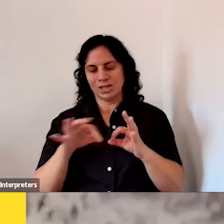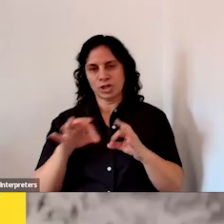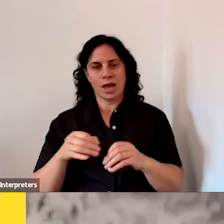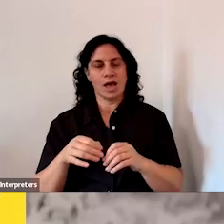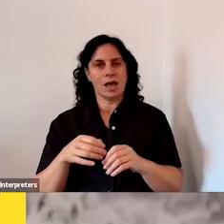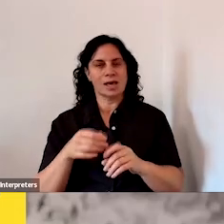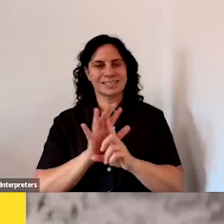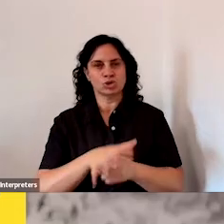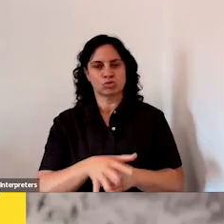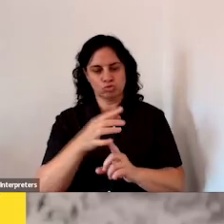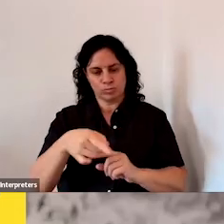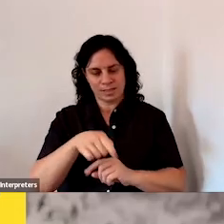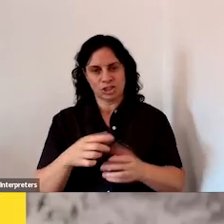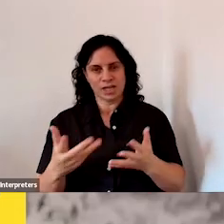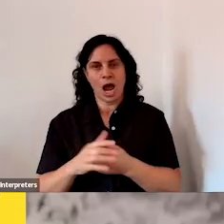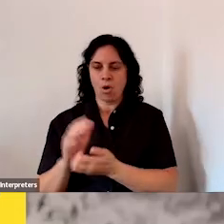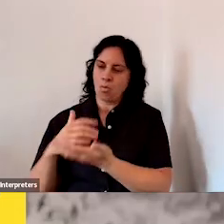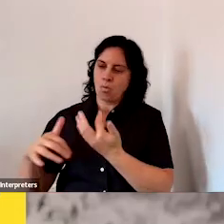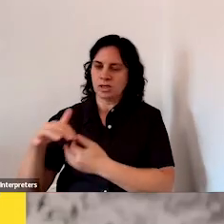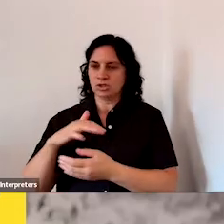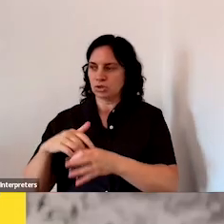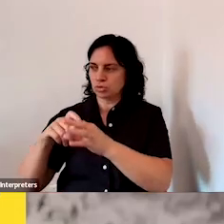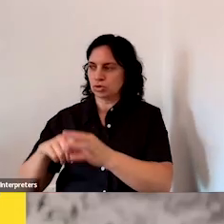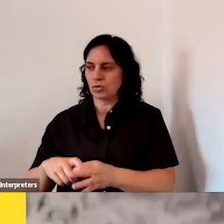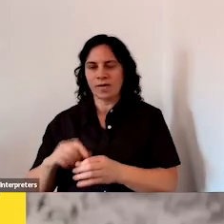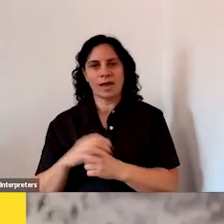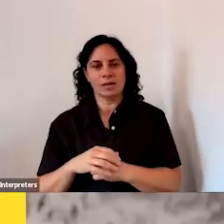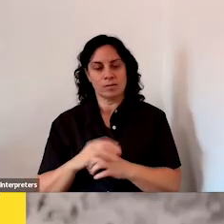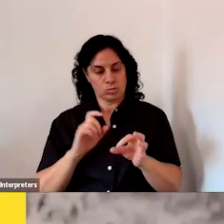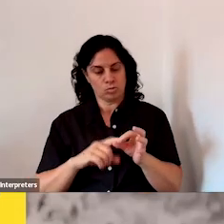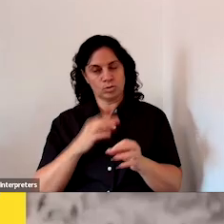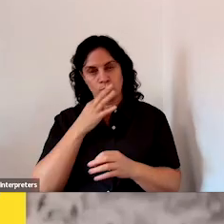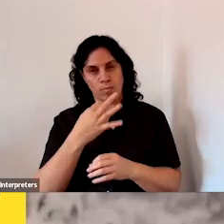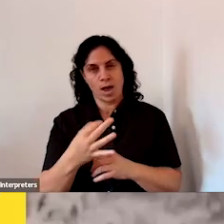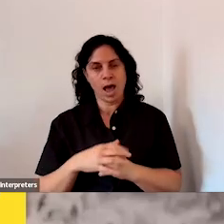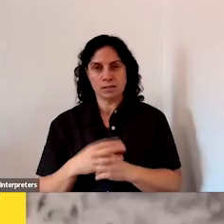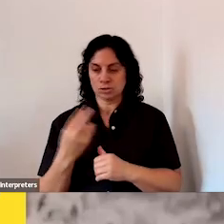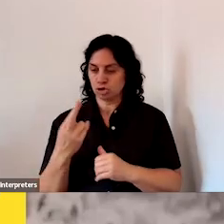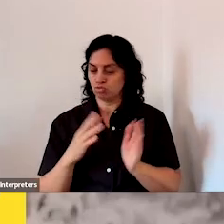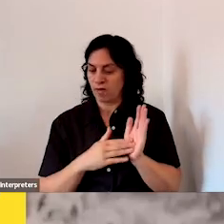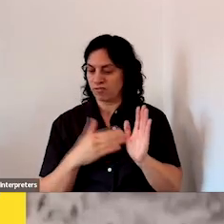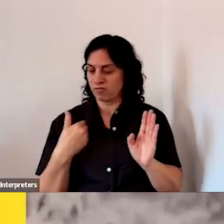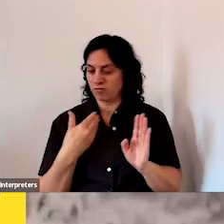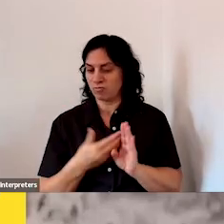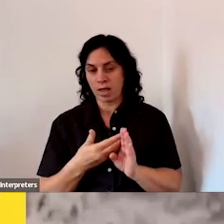from the General Social Survey, and we asked young people in the last 12 months, have you been discriminated against?